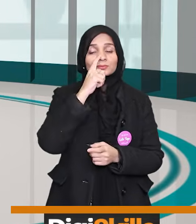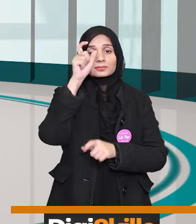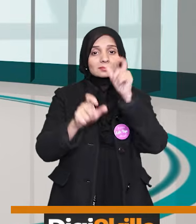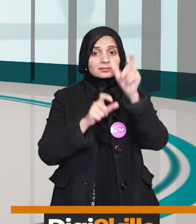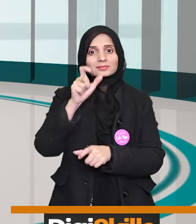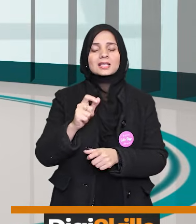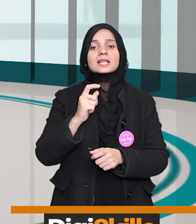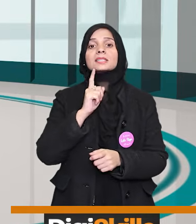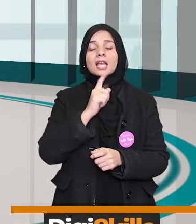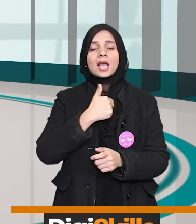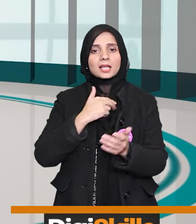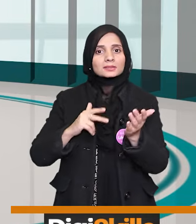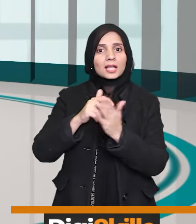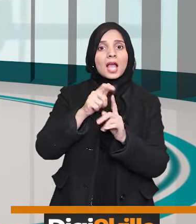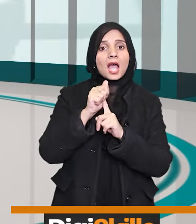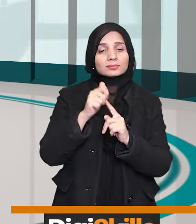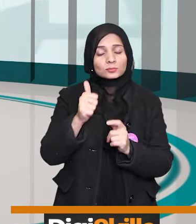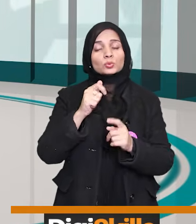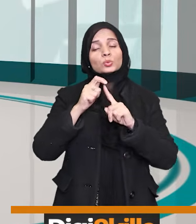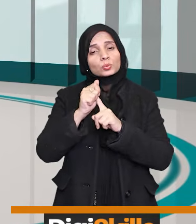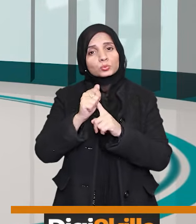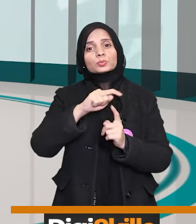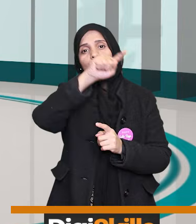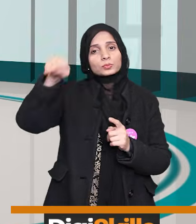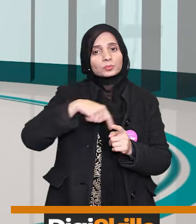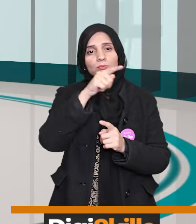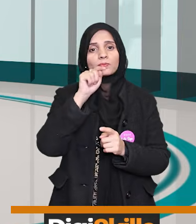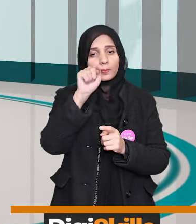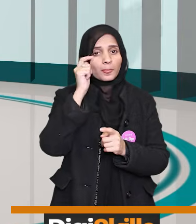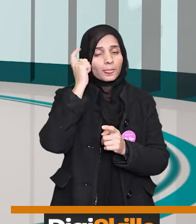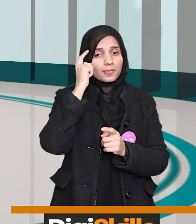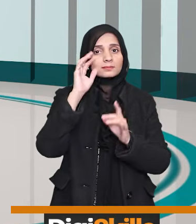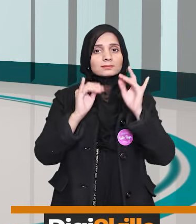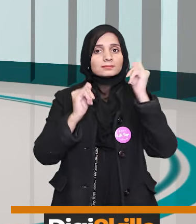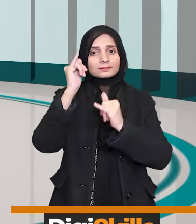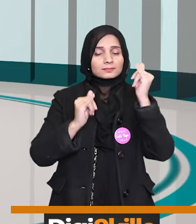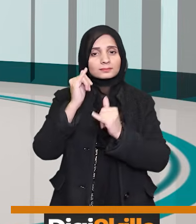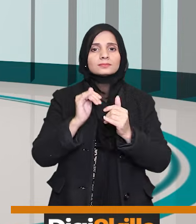positive attitude has this much importance. not just for digital works place but